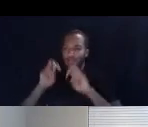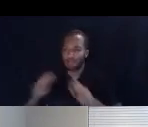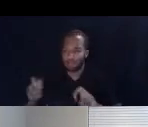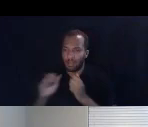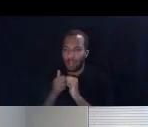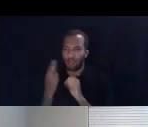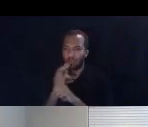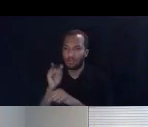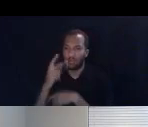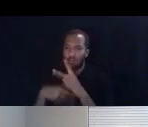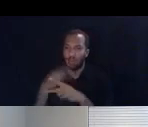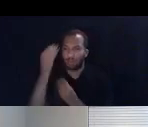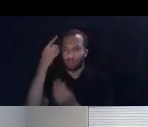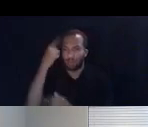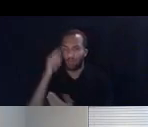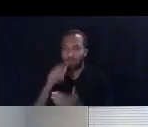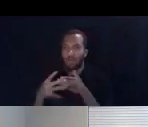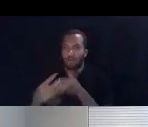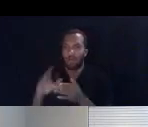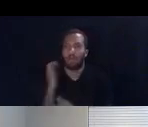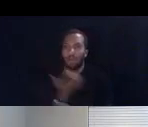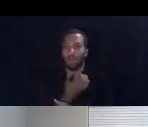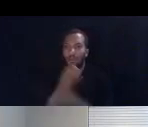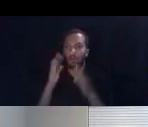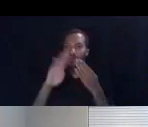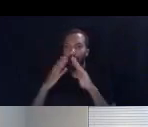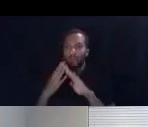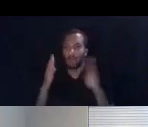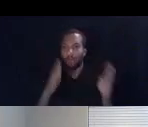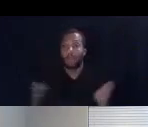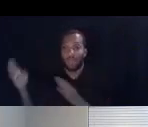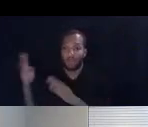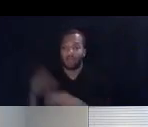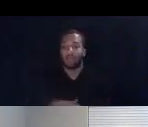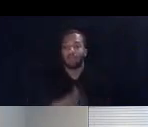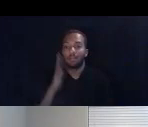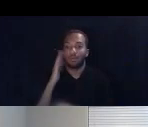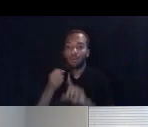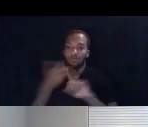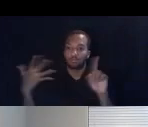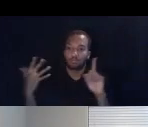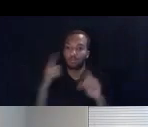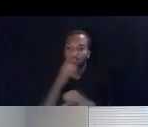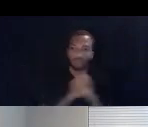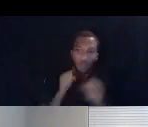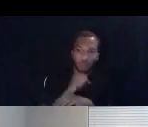made through the community health improvement plan, which talks more of the strategies and action after the CHNA.